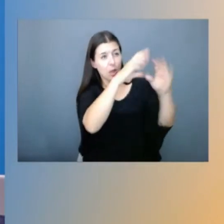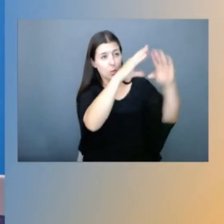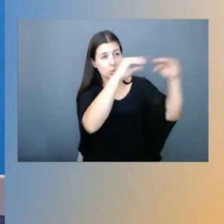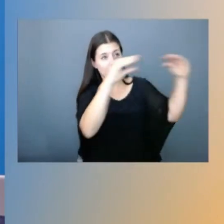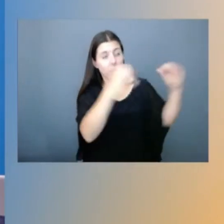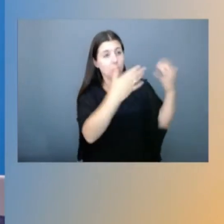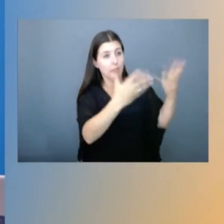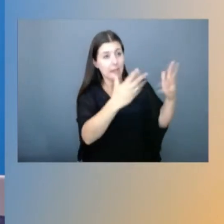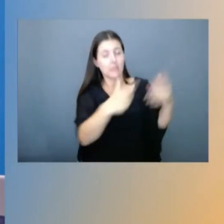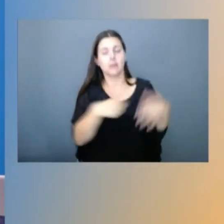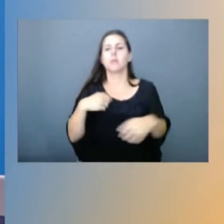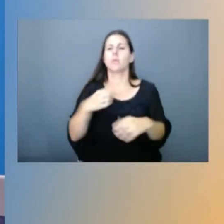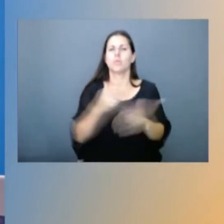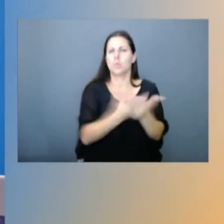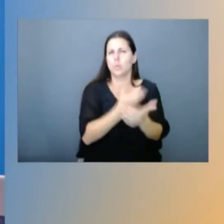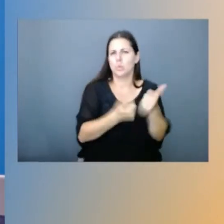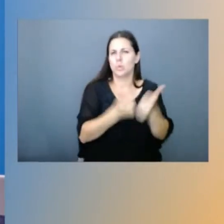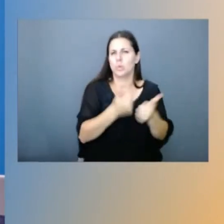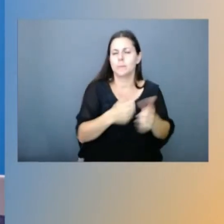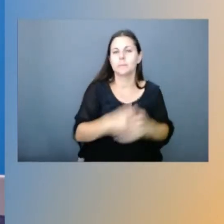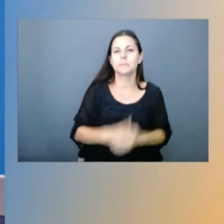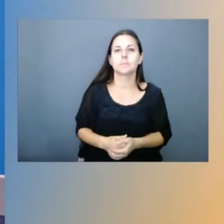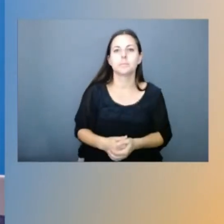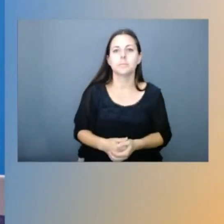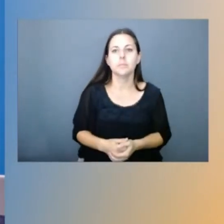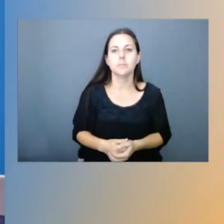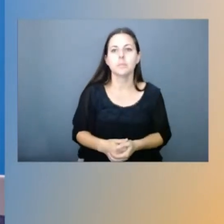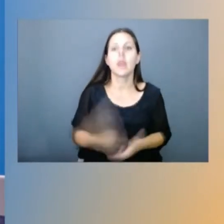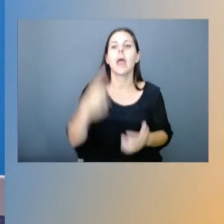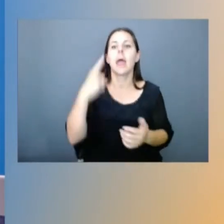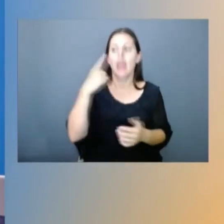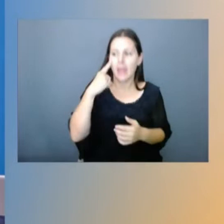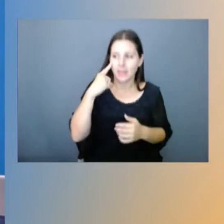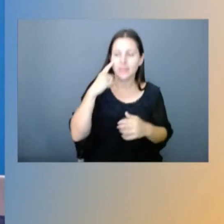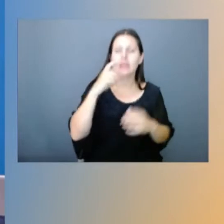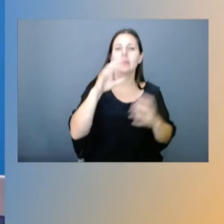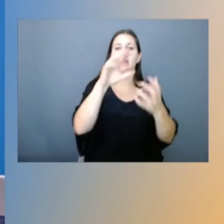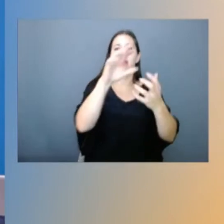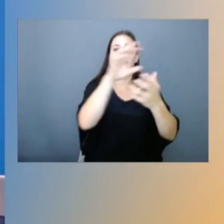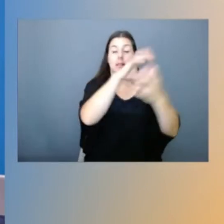So I think cloud has led the way in terms of low-latency databases and file systems,